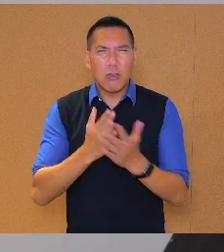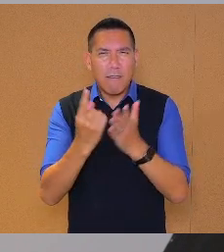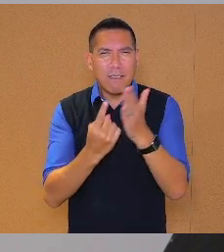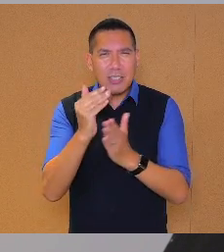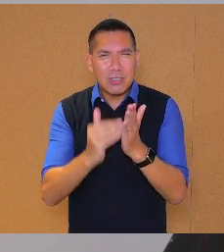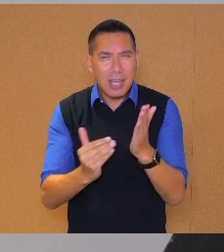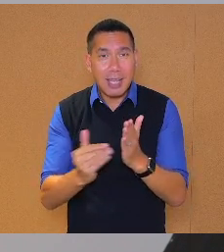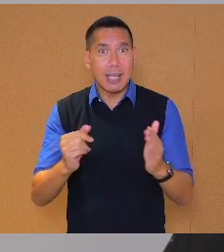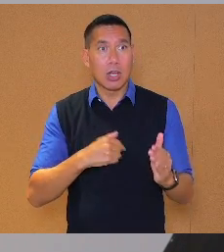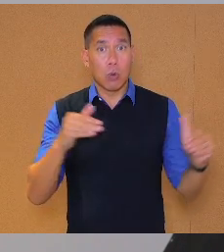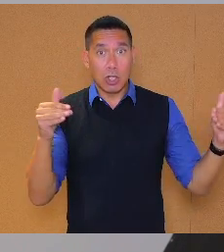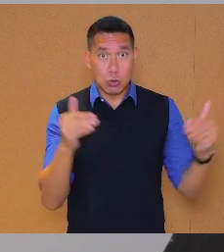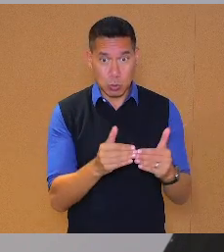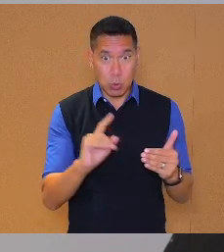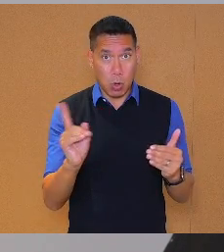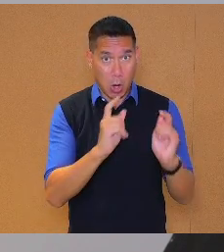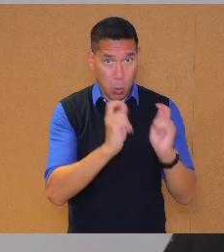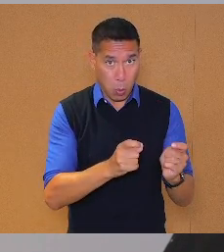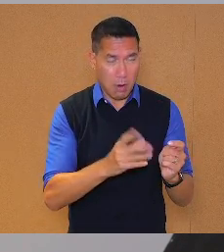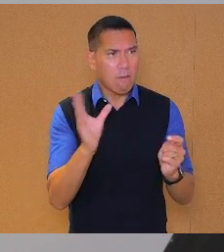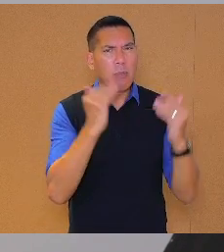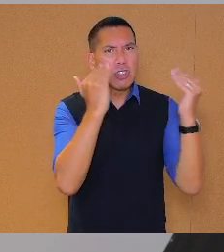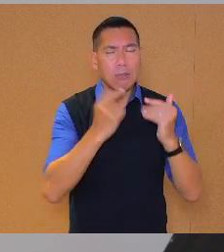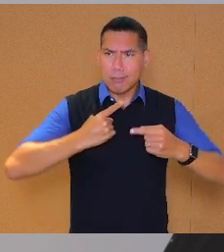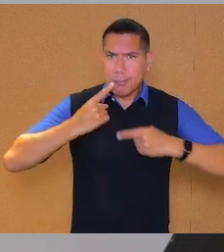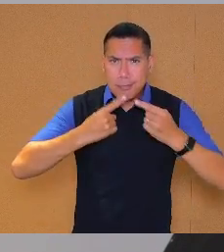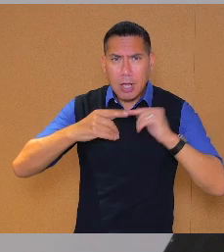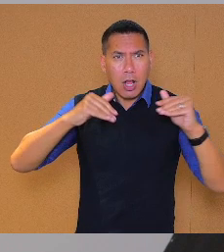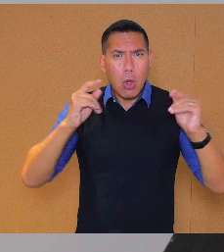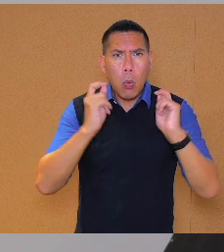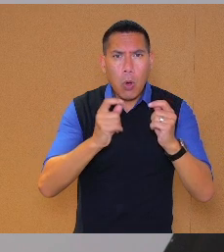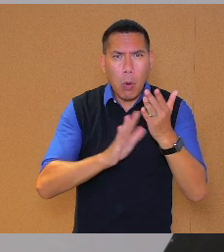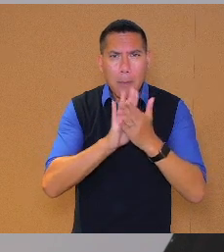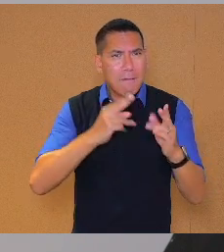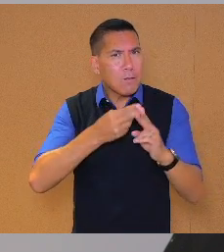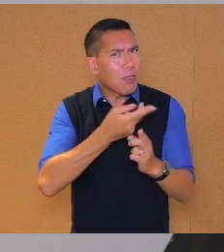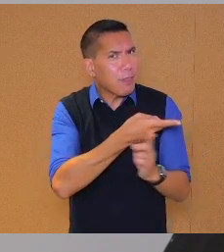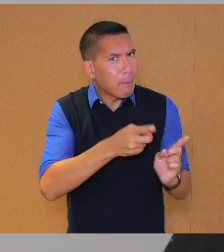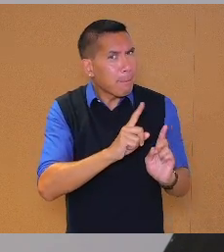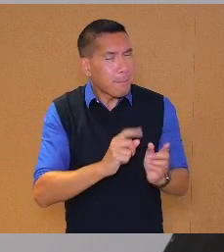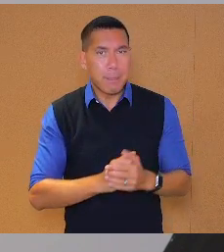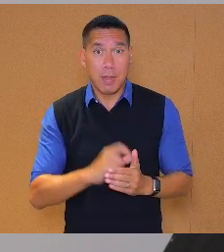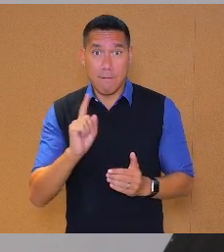by one of the young judges. They will let us know more about the award and what it means to them.